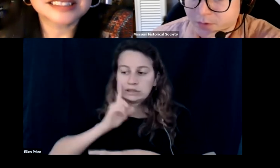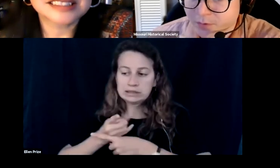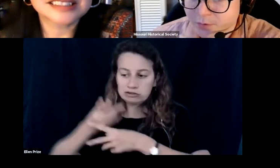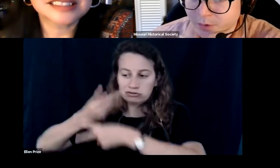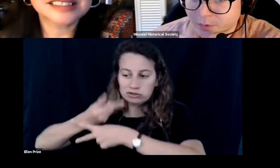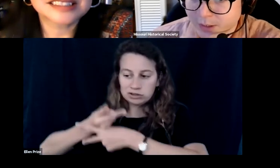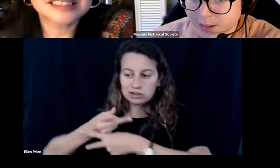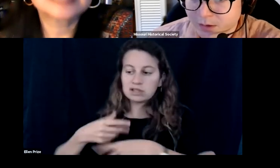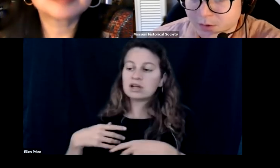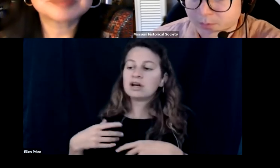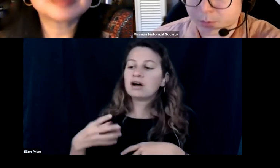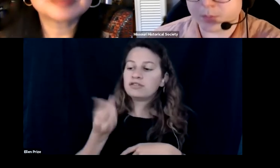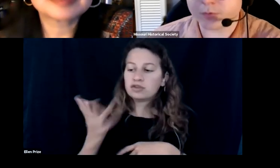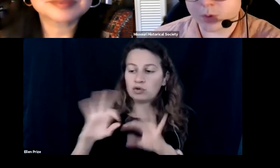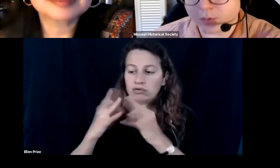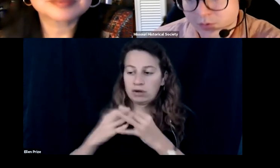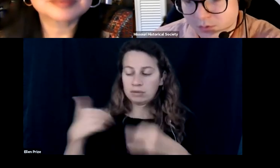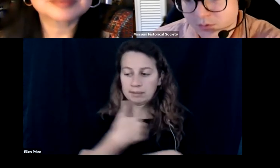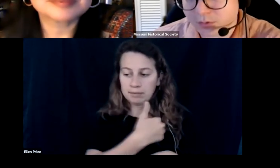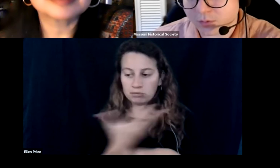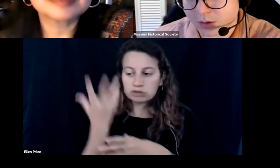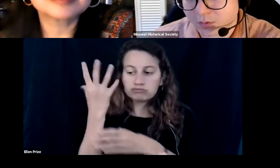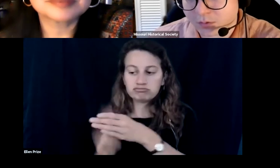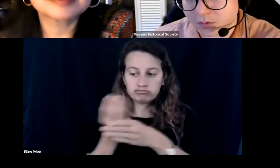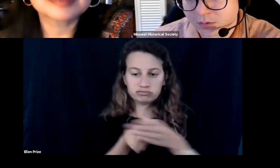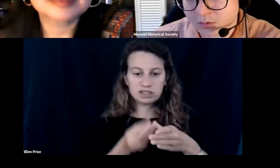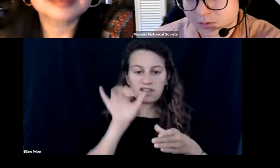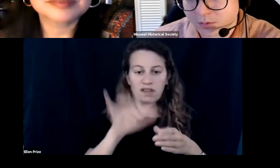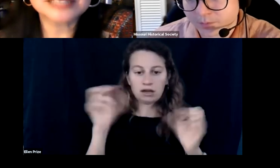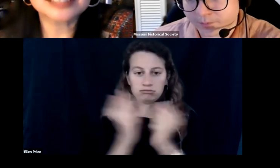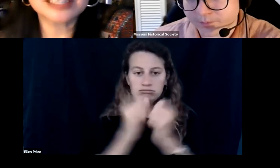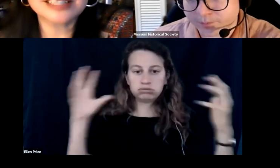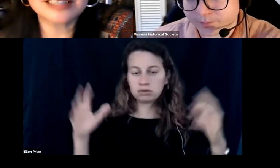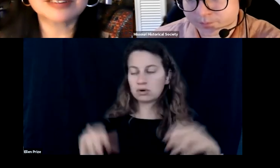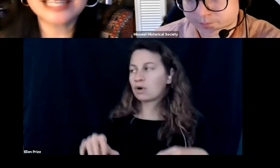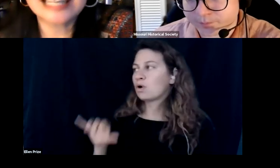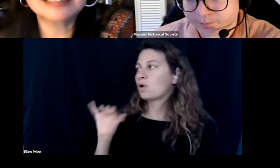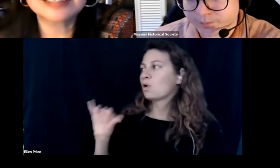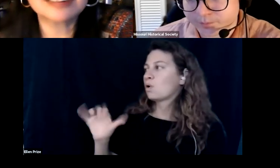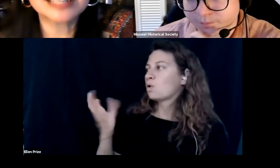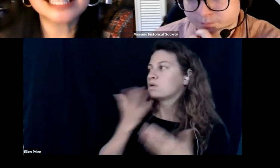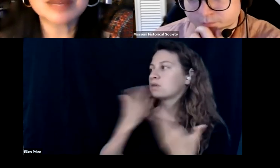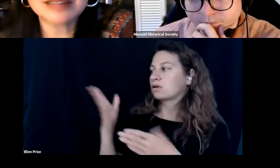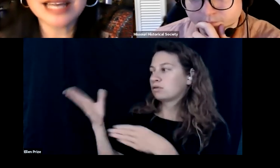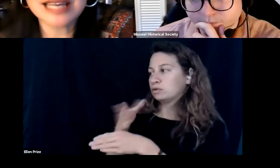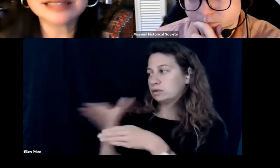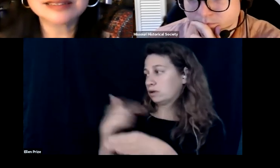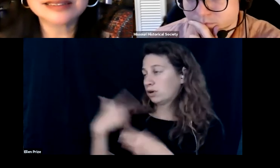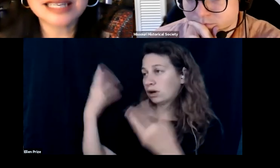on a little bit later to answer more questions. So at this point, you are free if you'd like to, if you'd like to take